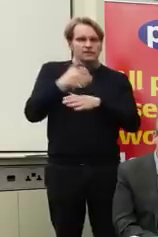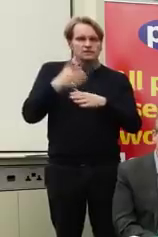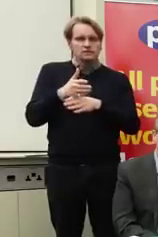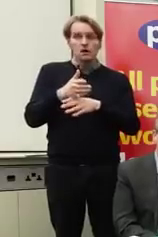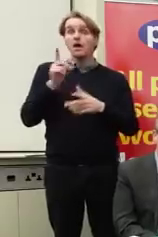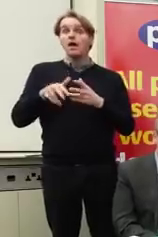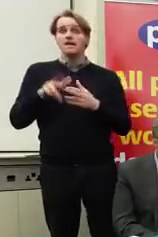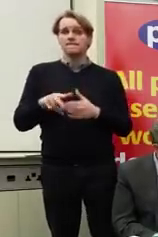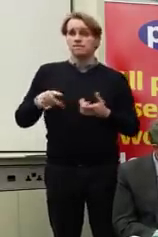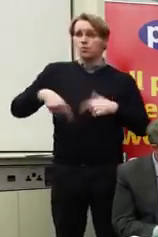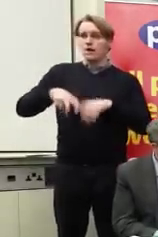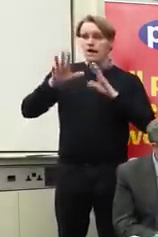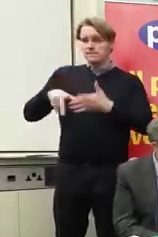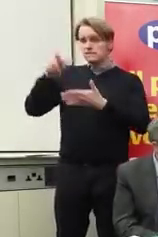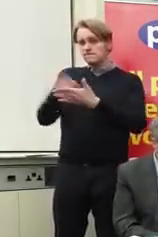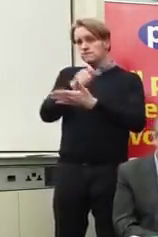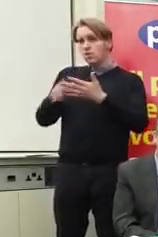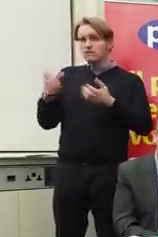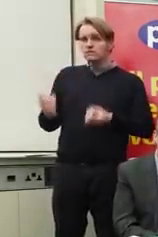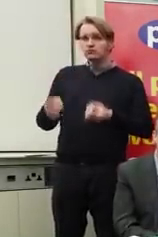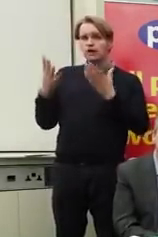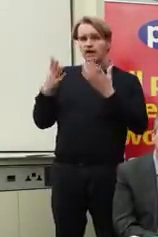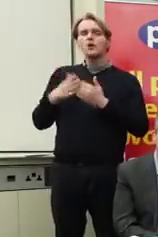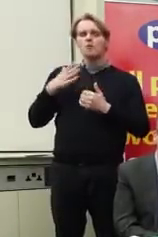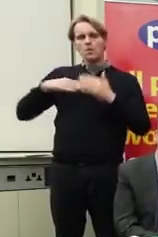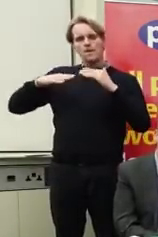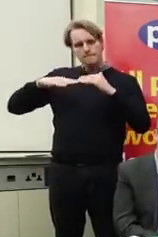that we are confident that more than half of our members will vote and will vote